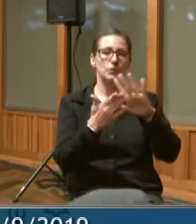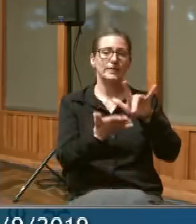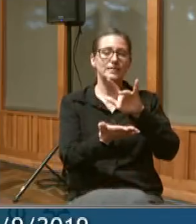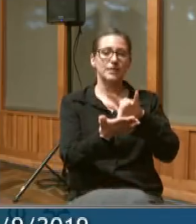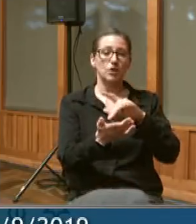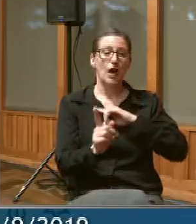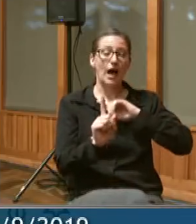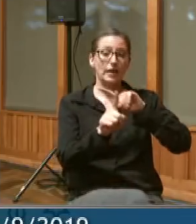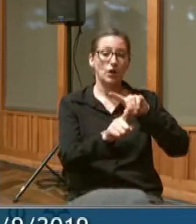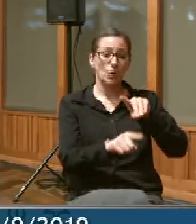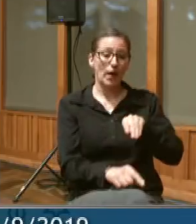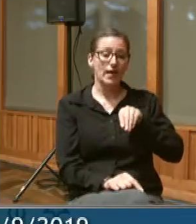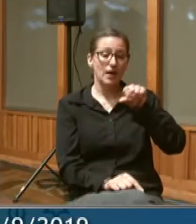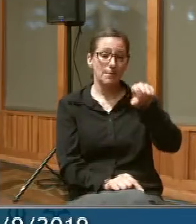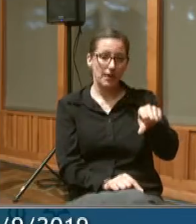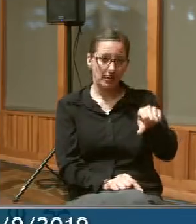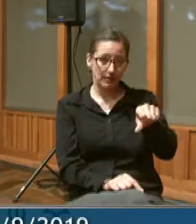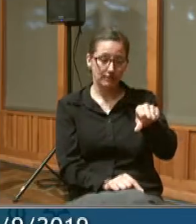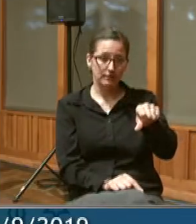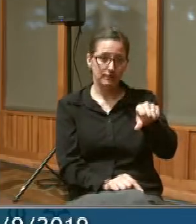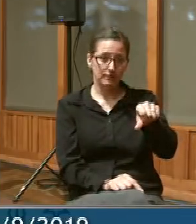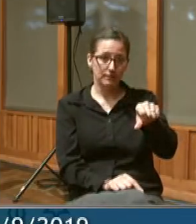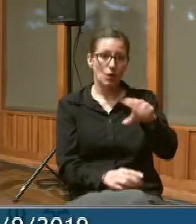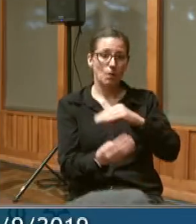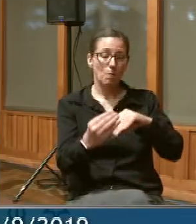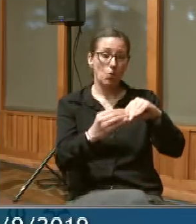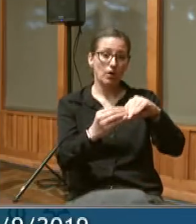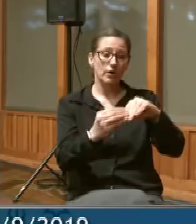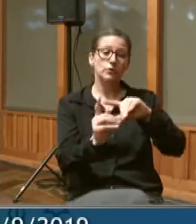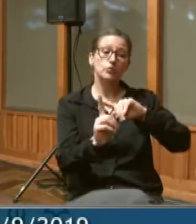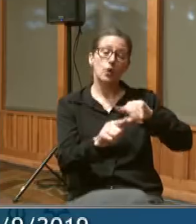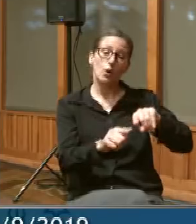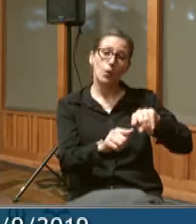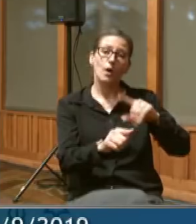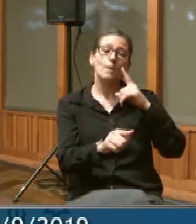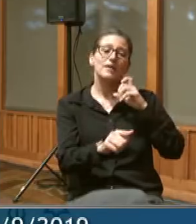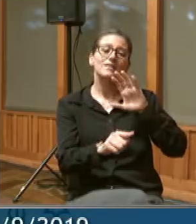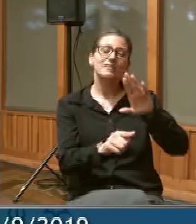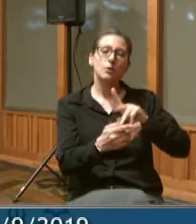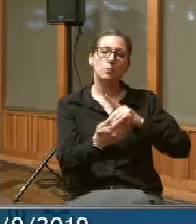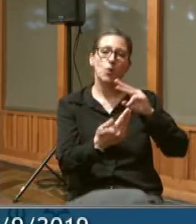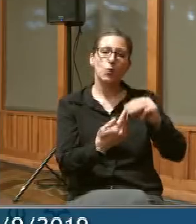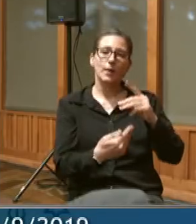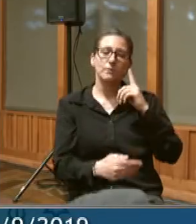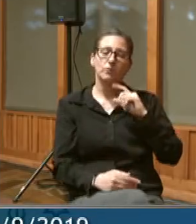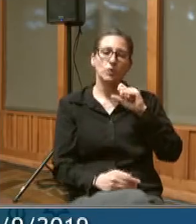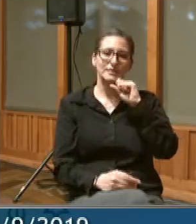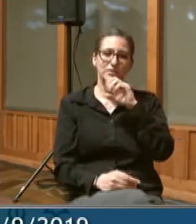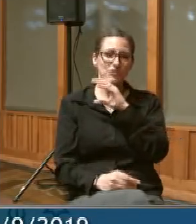TO EXERCISE I GO EVERY WEEKDAY TO THE MT. SCOTT COMMUNITY CENTER. I GO THERE AND I PAY IN ADDITION